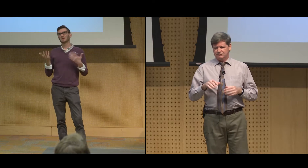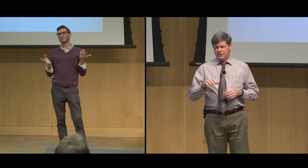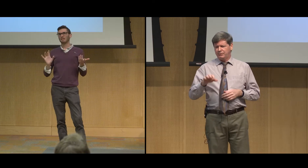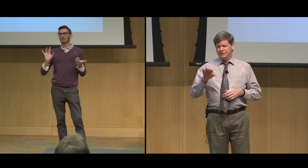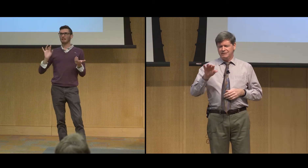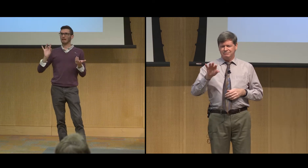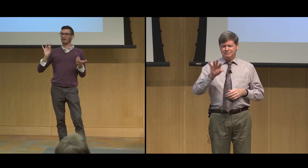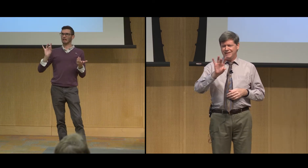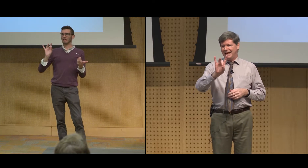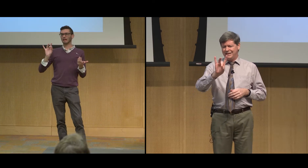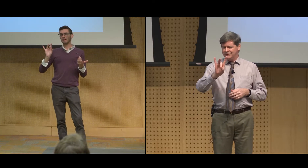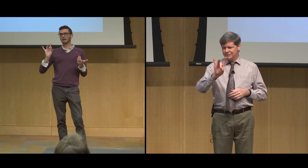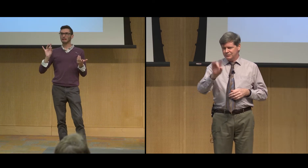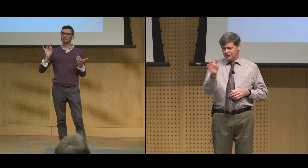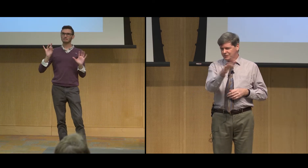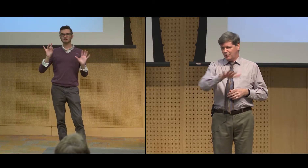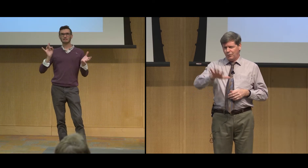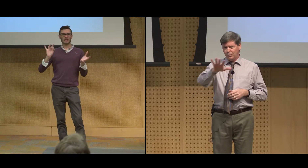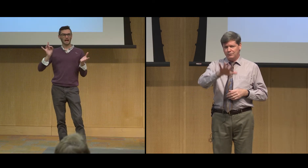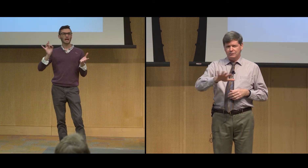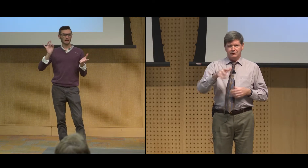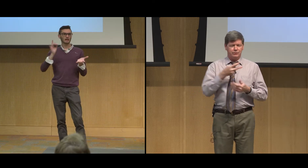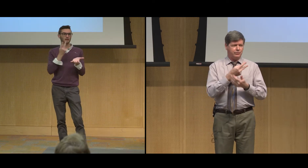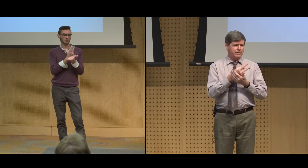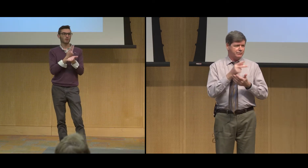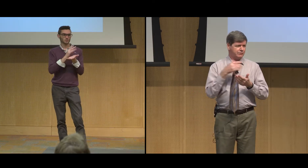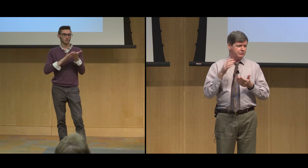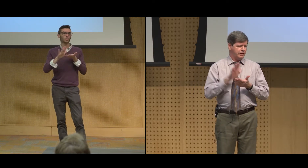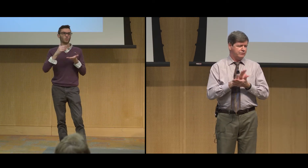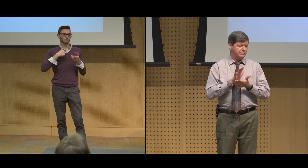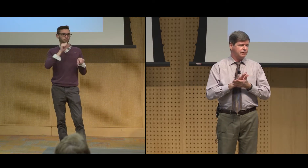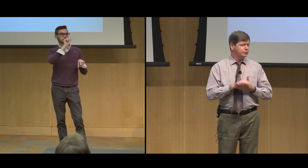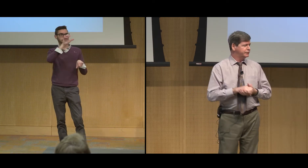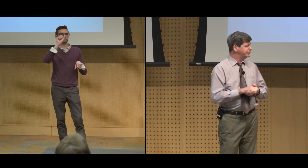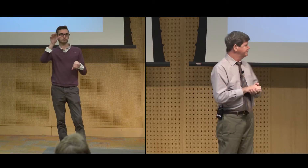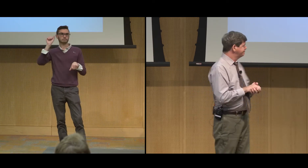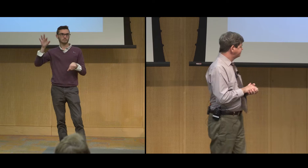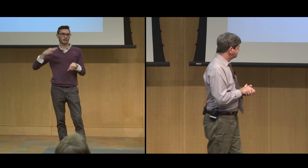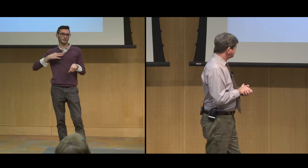probably 8 or so graduate-- graduate schools.